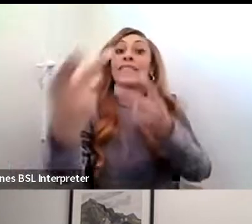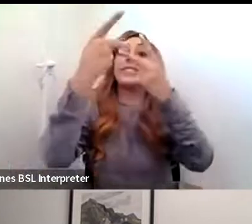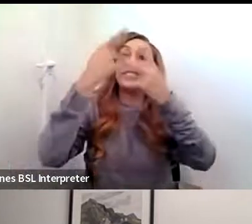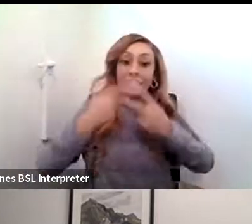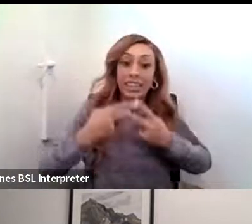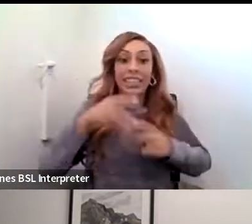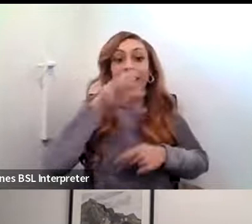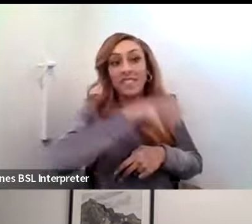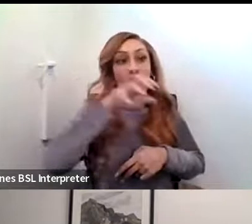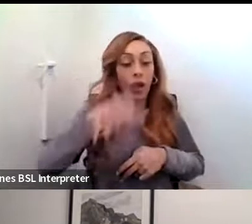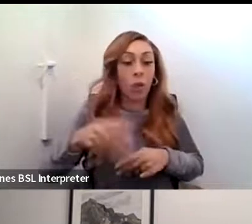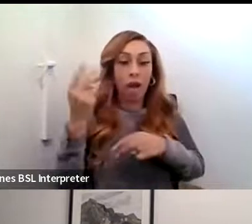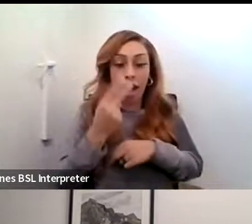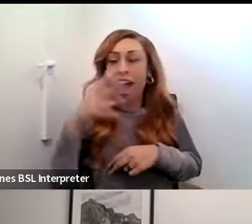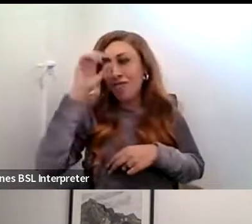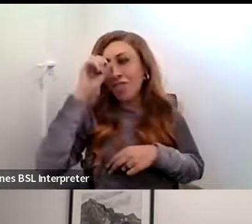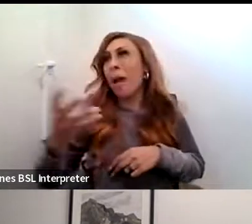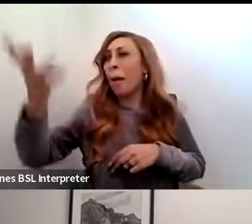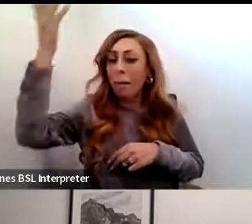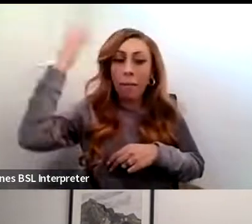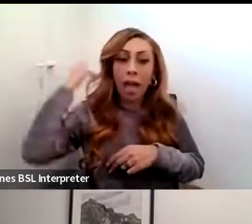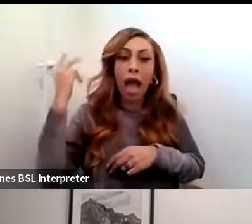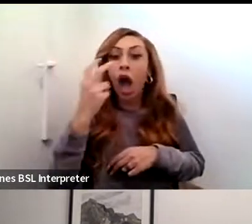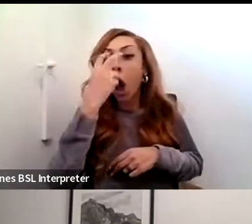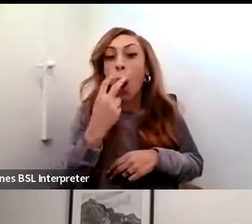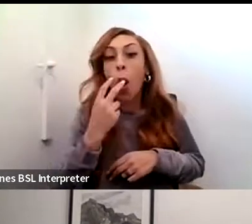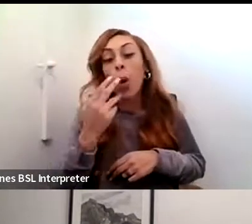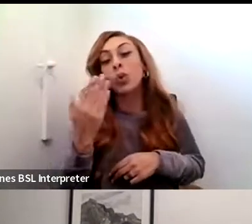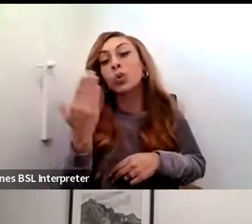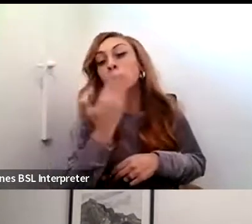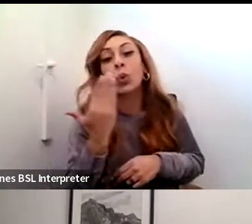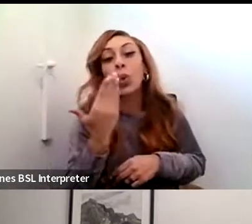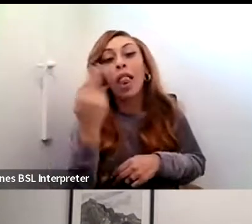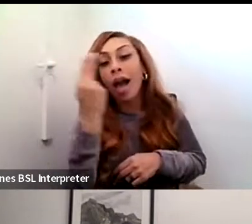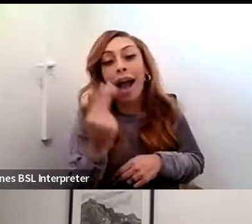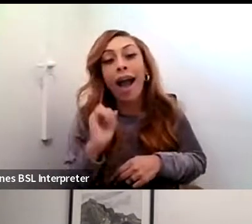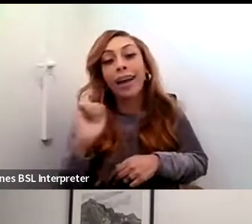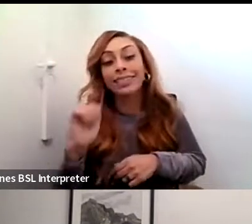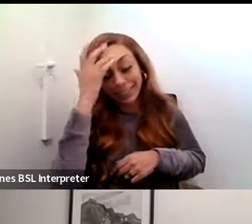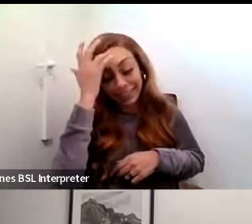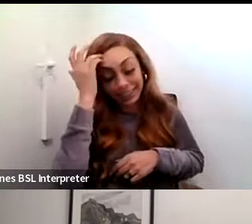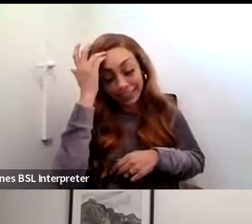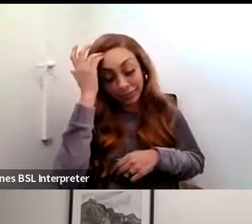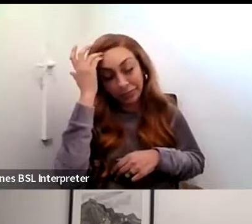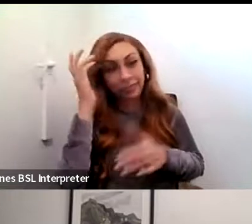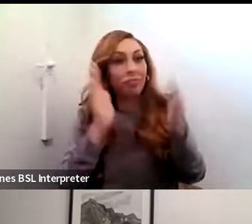I remember several years ago, an old-school artist, let's say, who was faced with a question in an audience